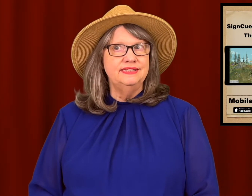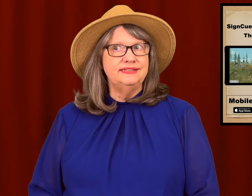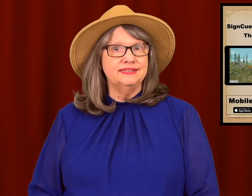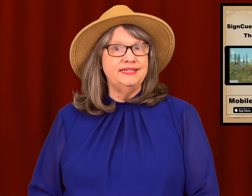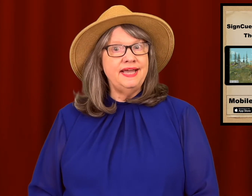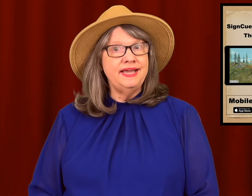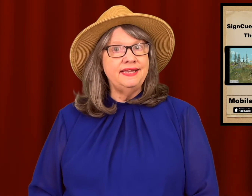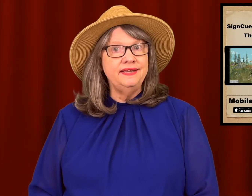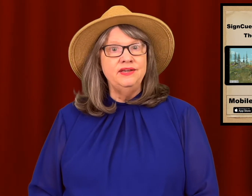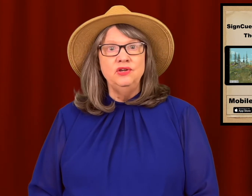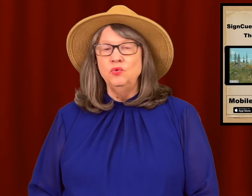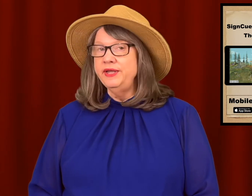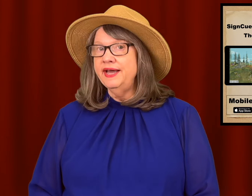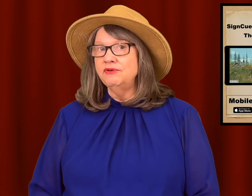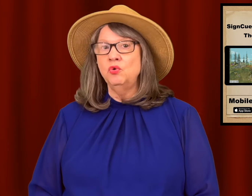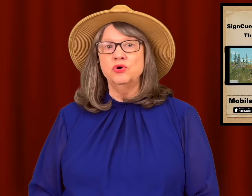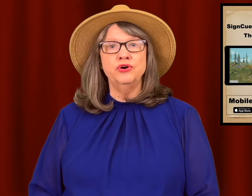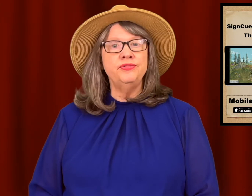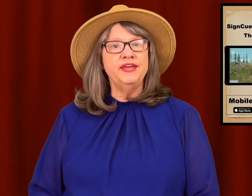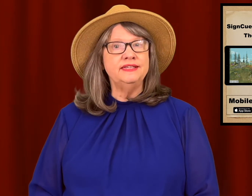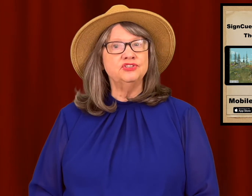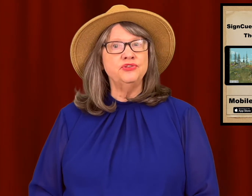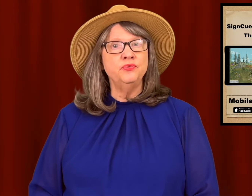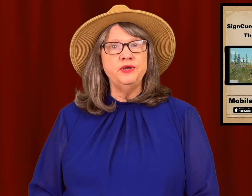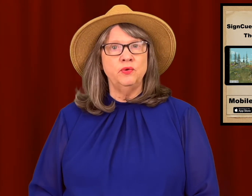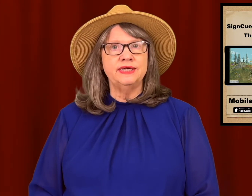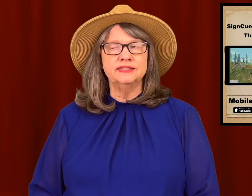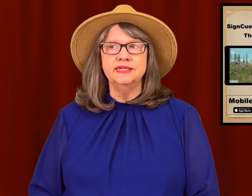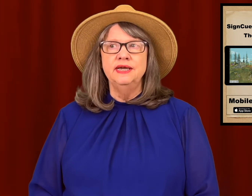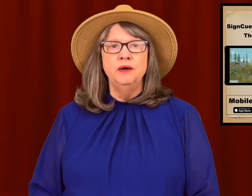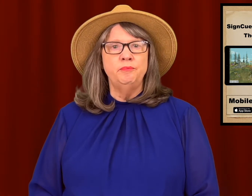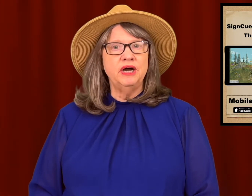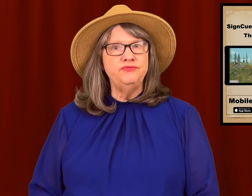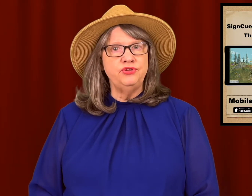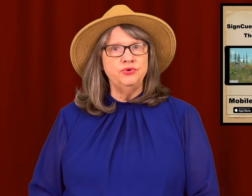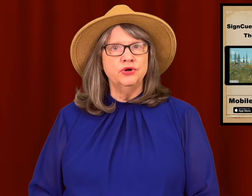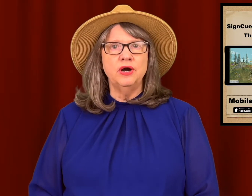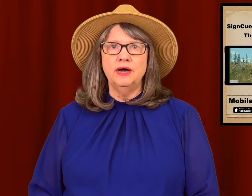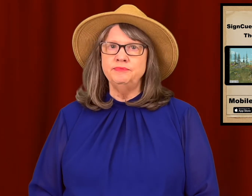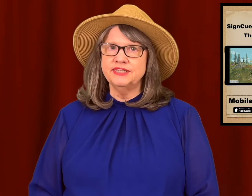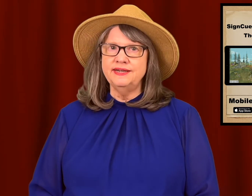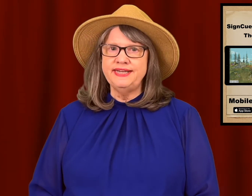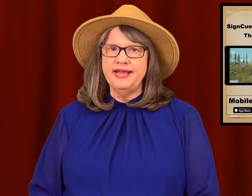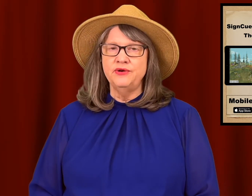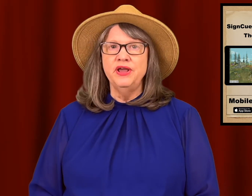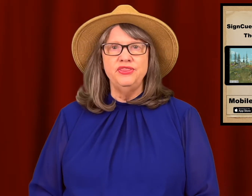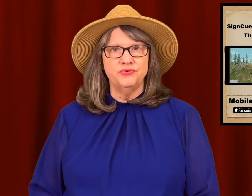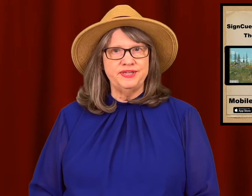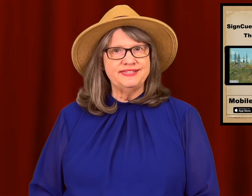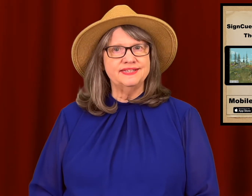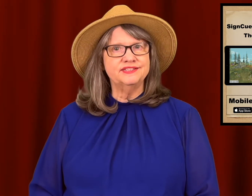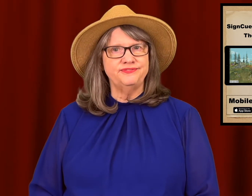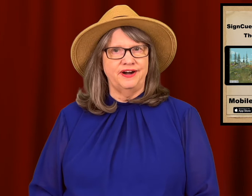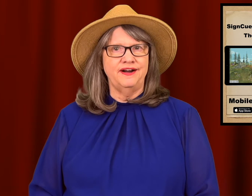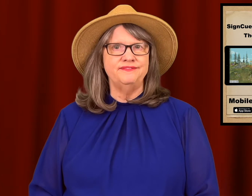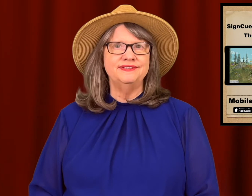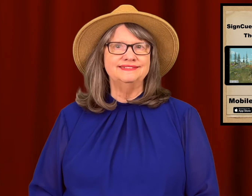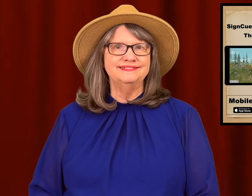Today, we have a word thanks to the request by viewer Upside Down 365.